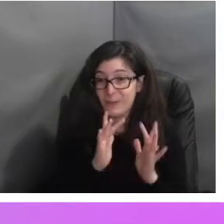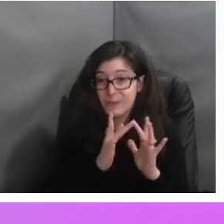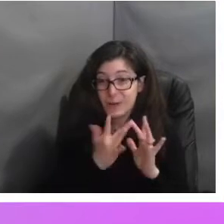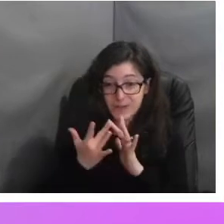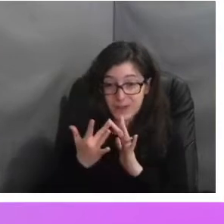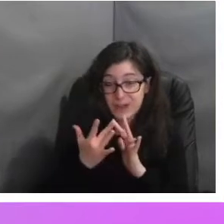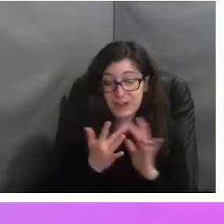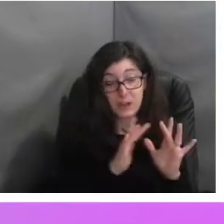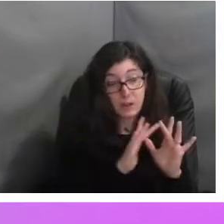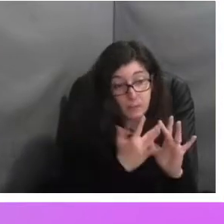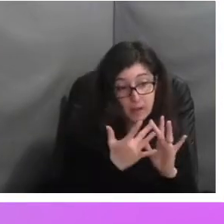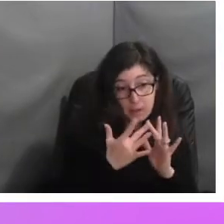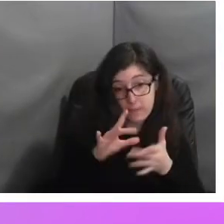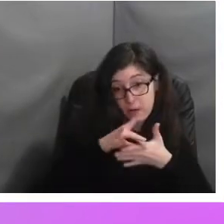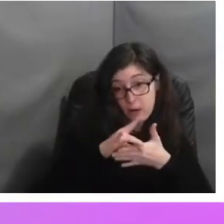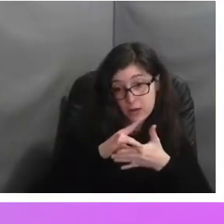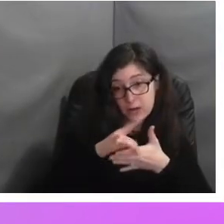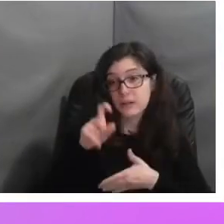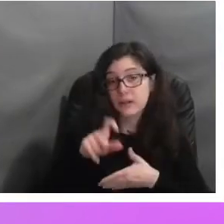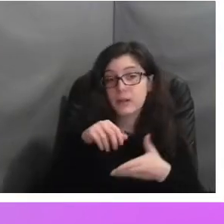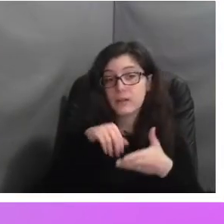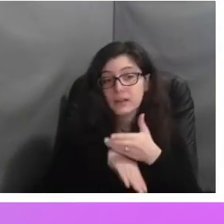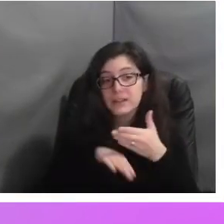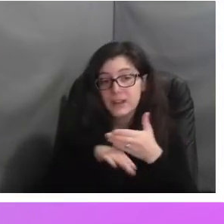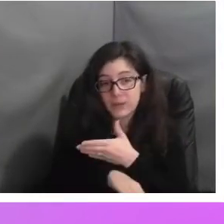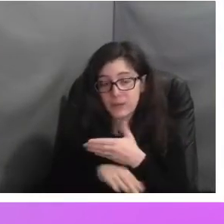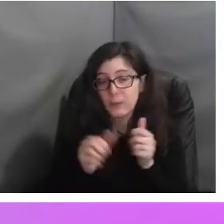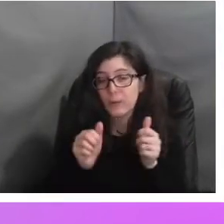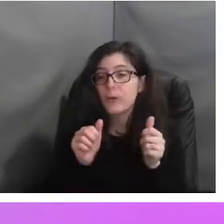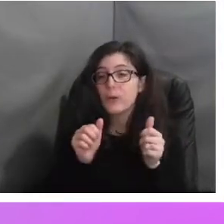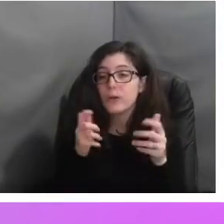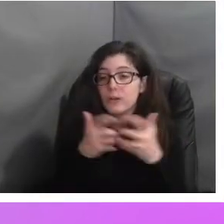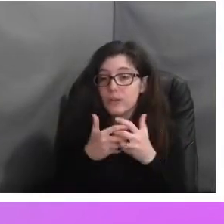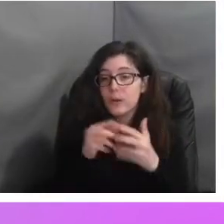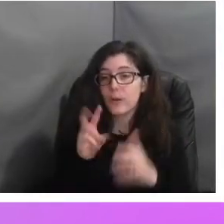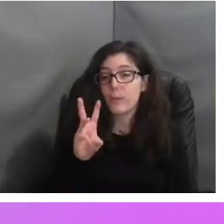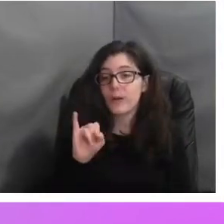be accessible to WCAG 2.0 Level A by January 2014,